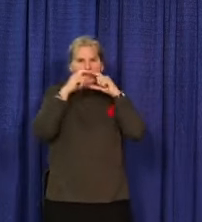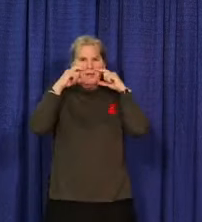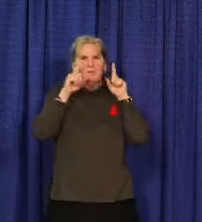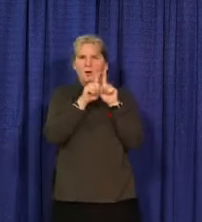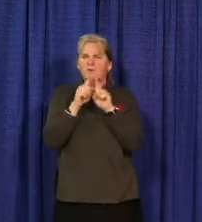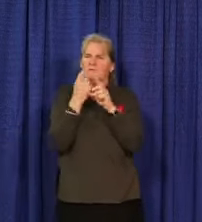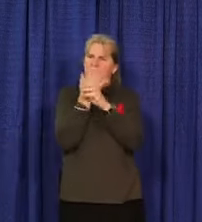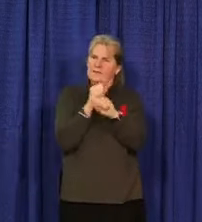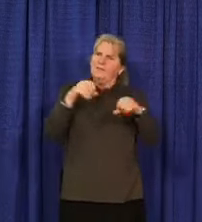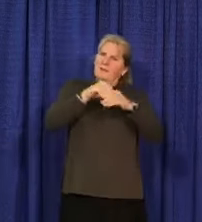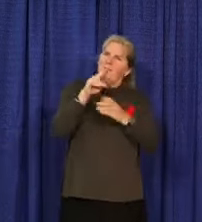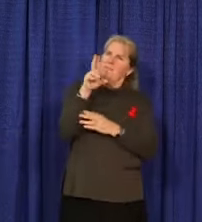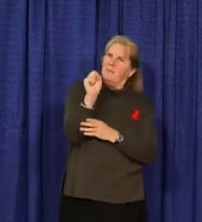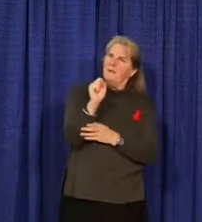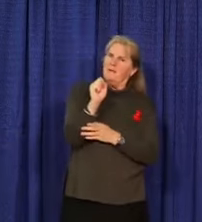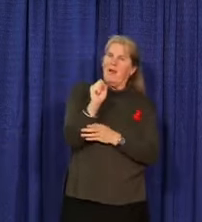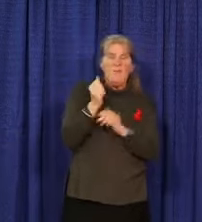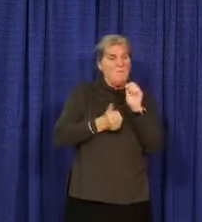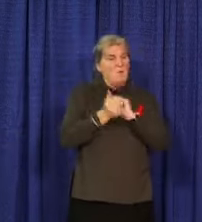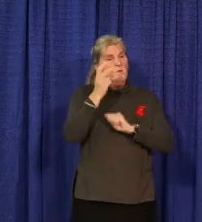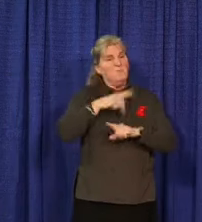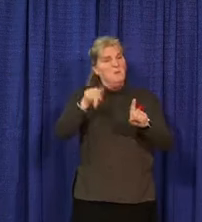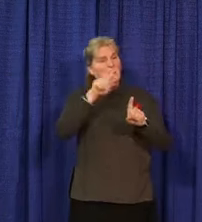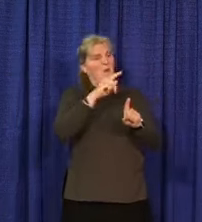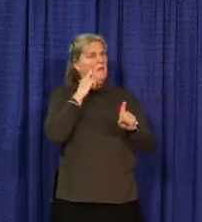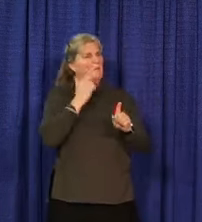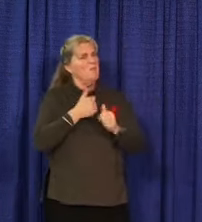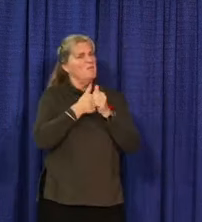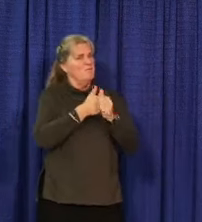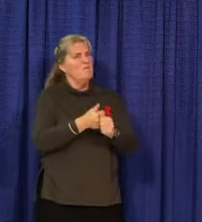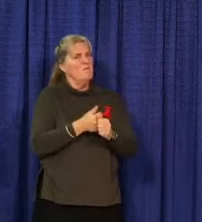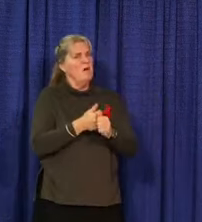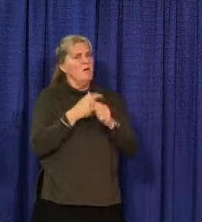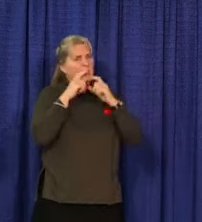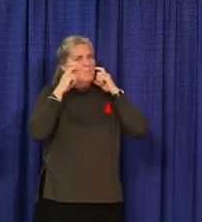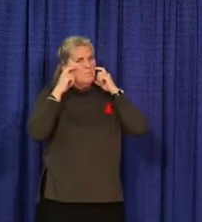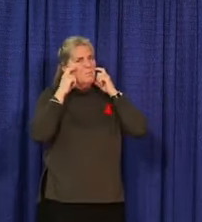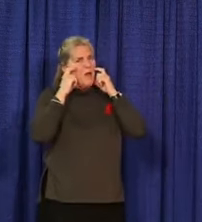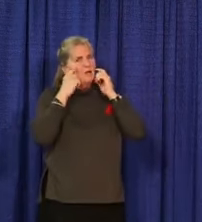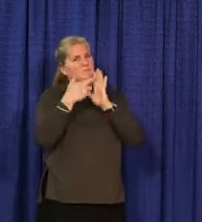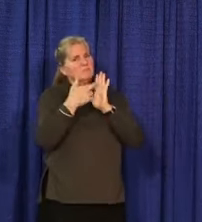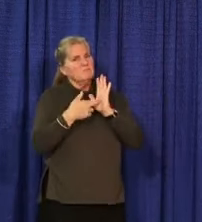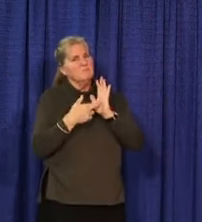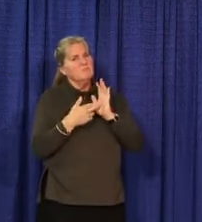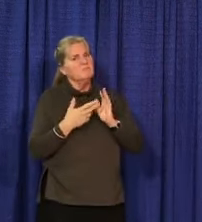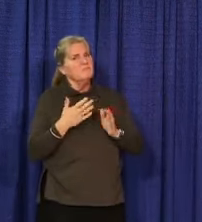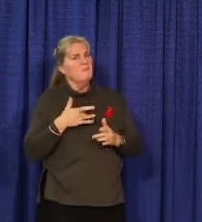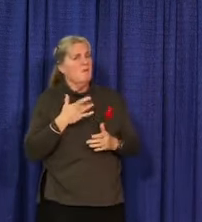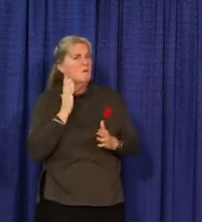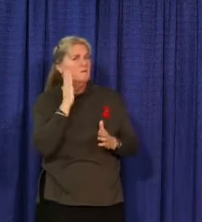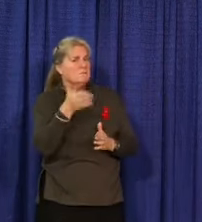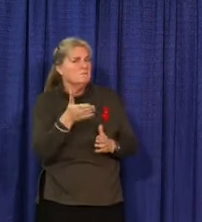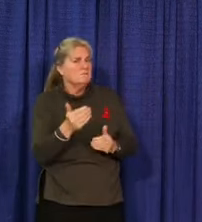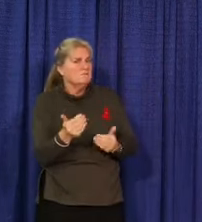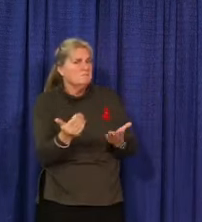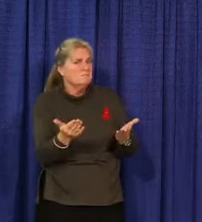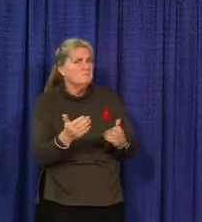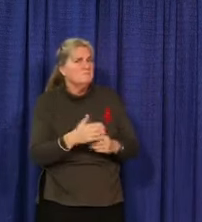measure. I think most people will be happy to comply, and to use the masks when recommended, and I